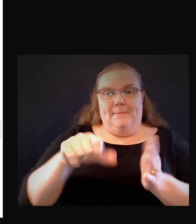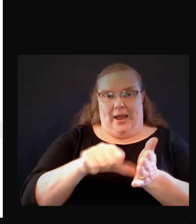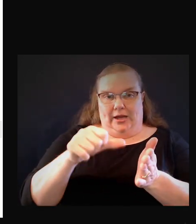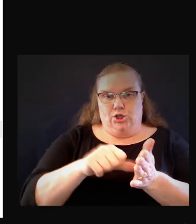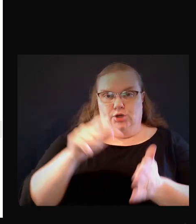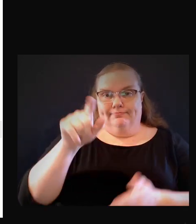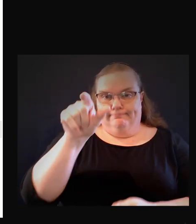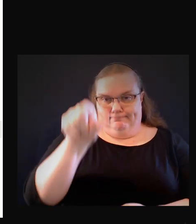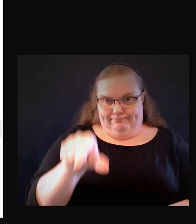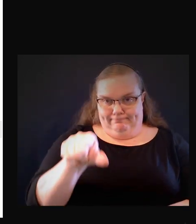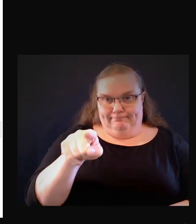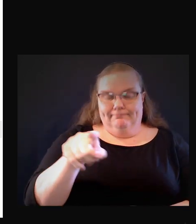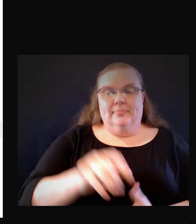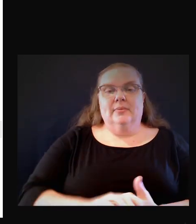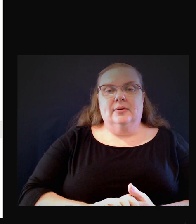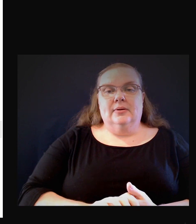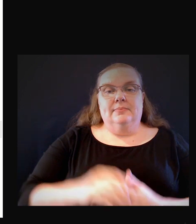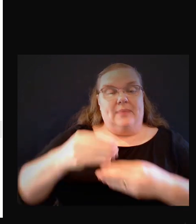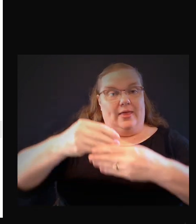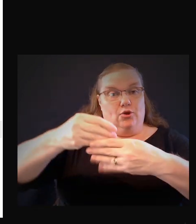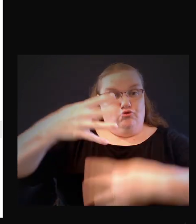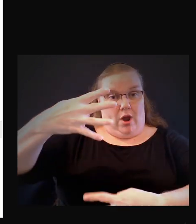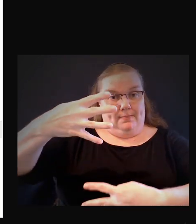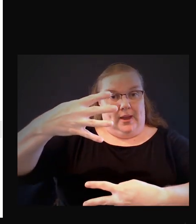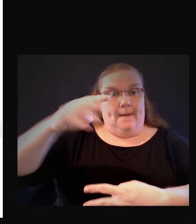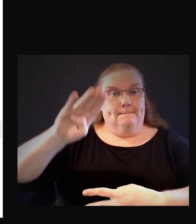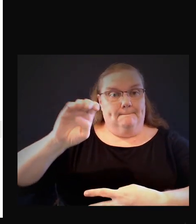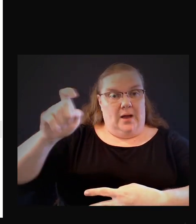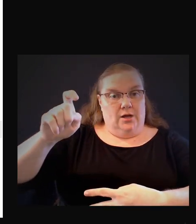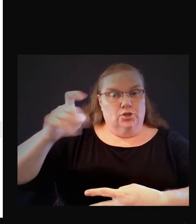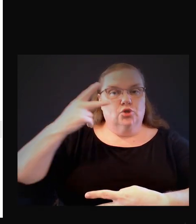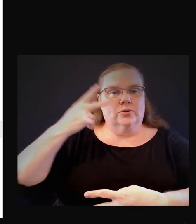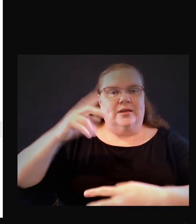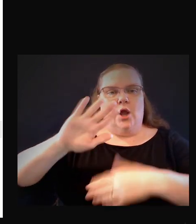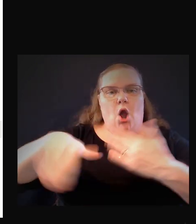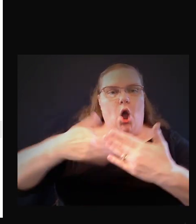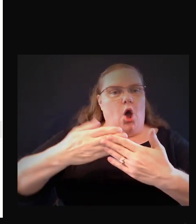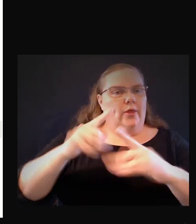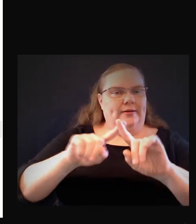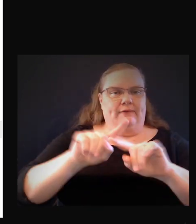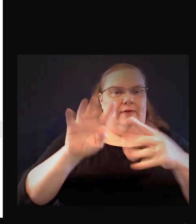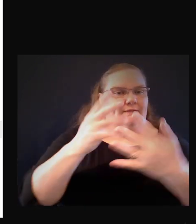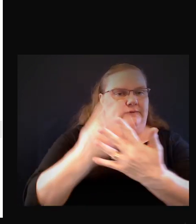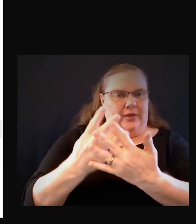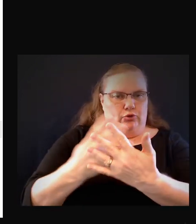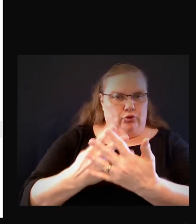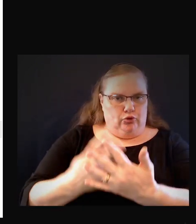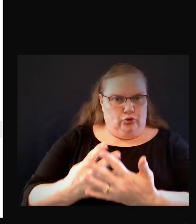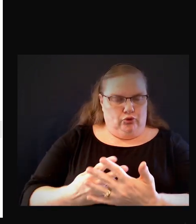In the drop-down here, you will see all the different filters that I have spoken to you about earlier in the presentation.